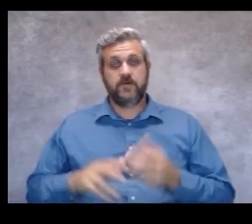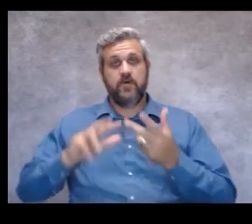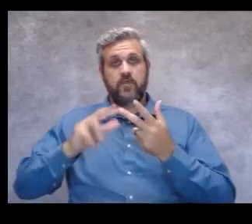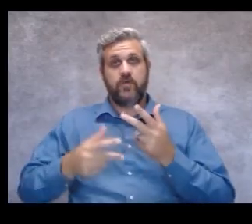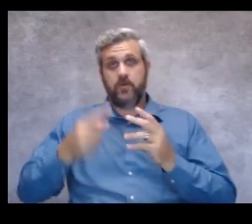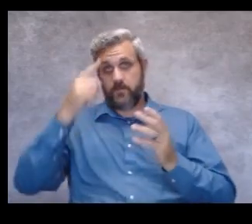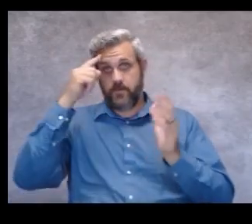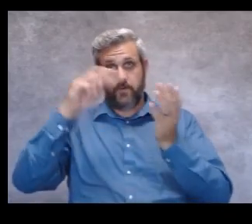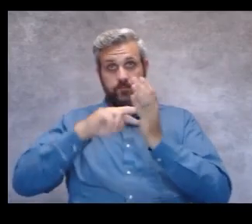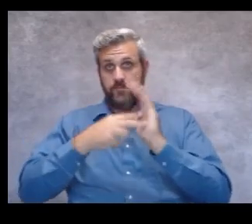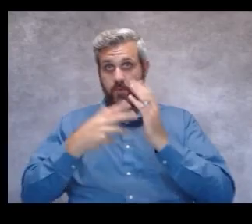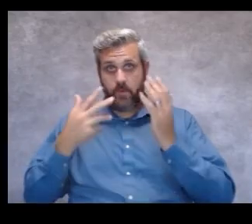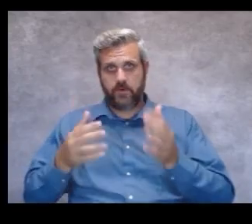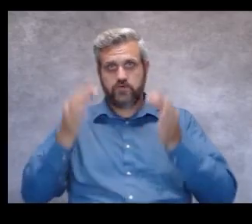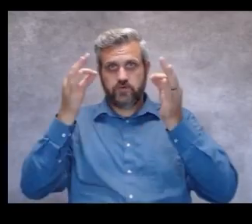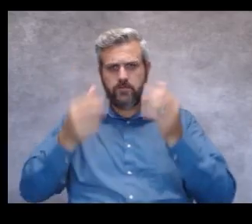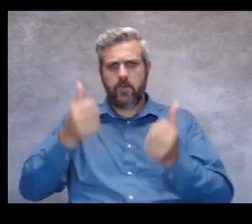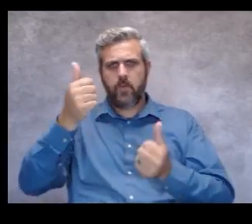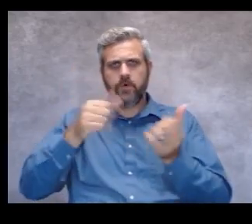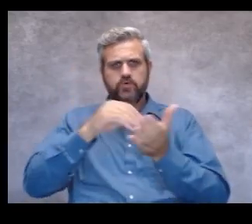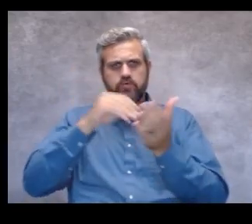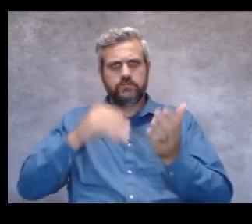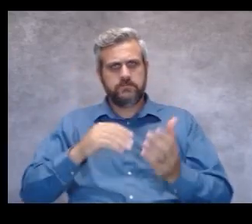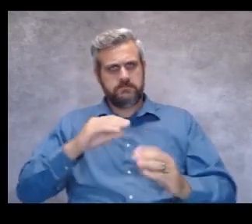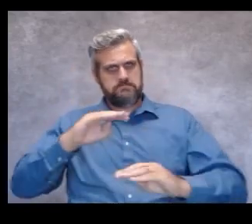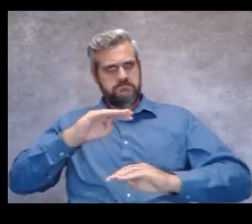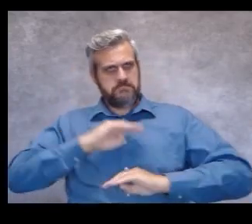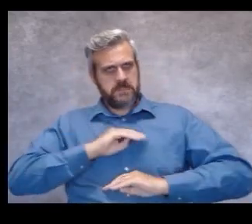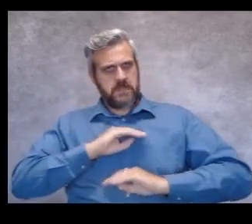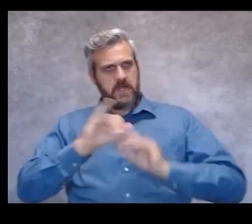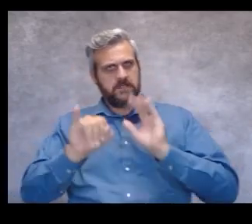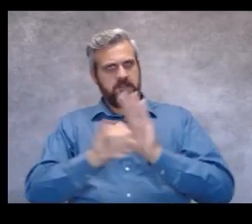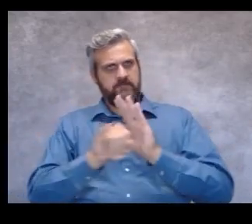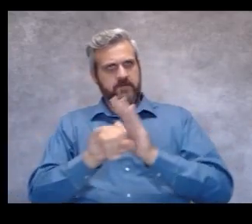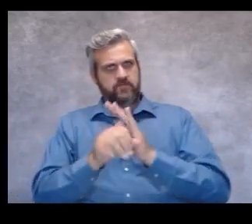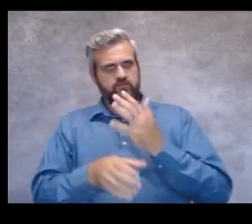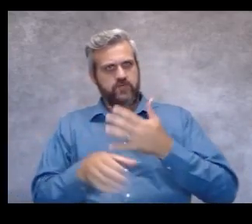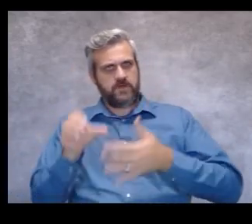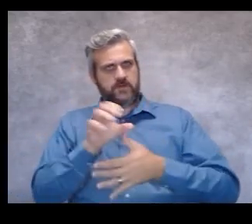The third purpose is to determine which students meet identification criteria